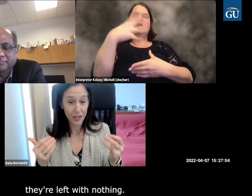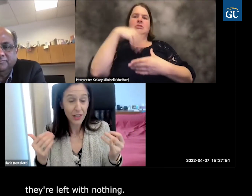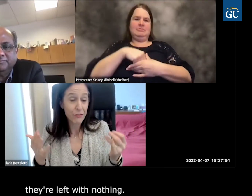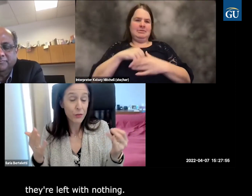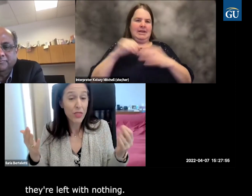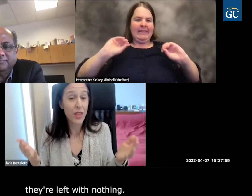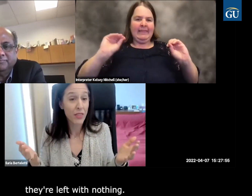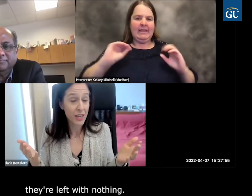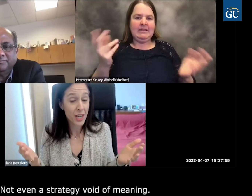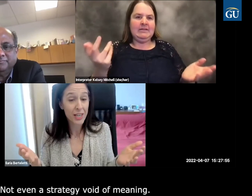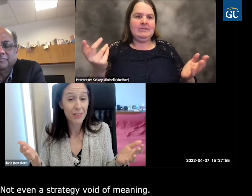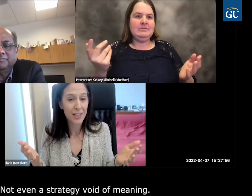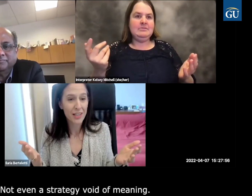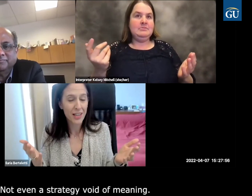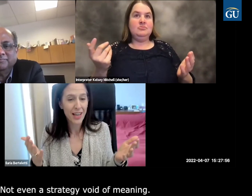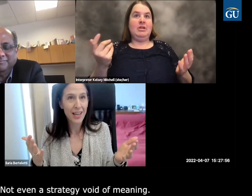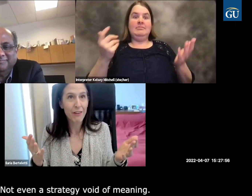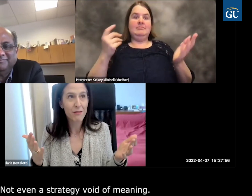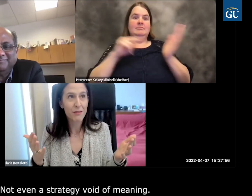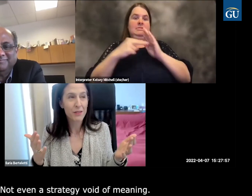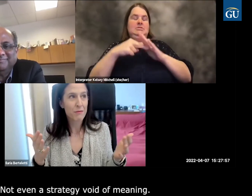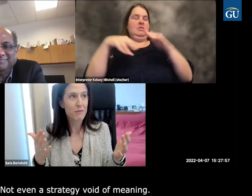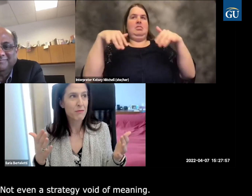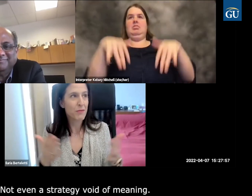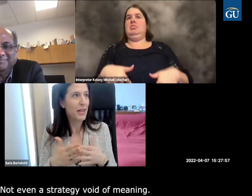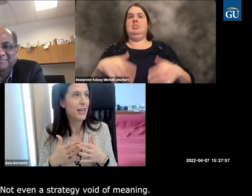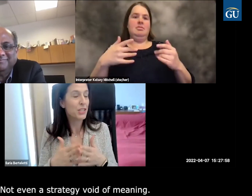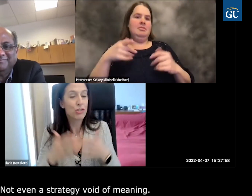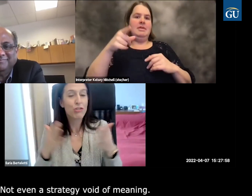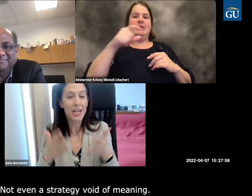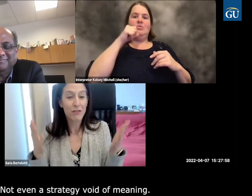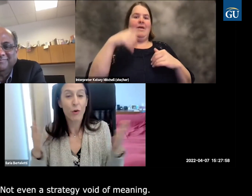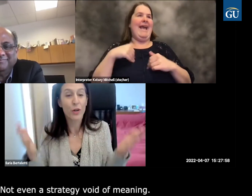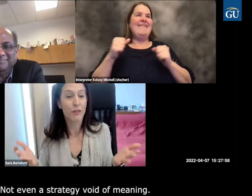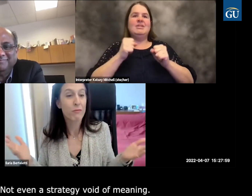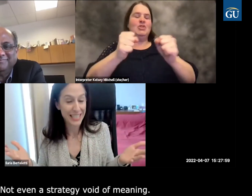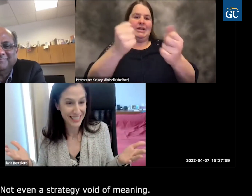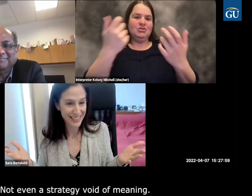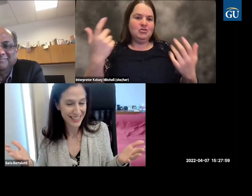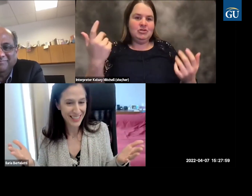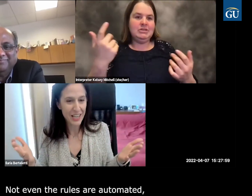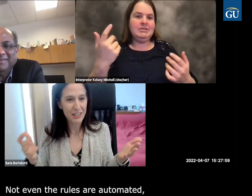left with nothing not even a